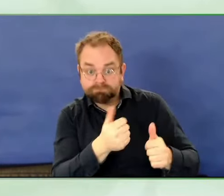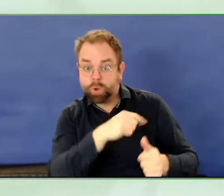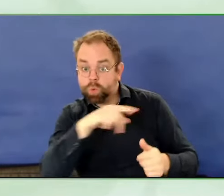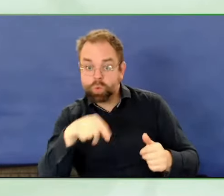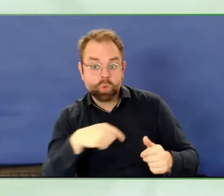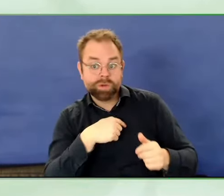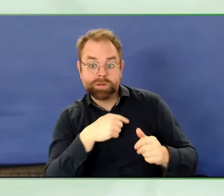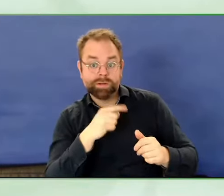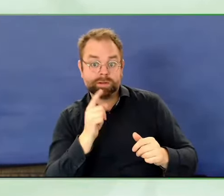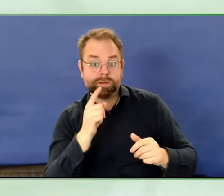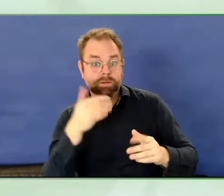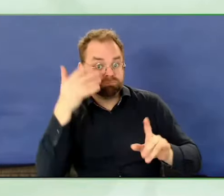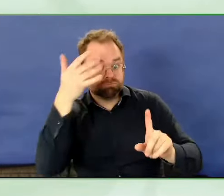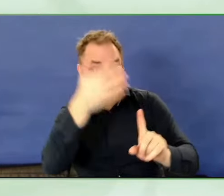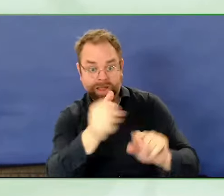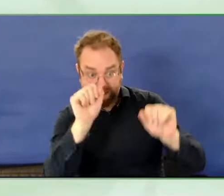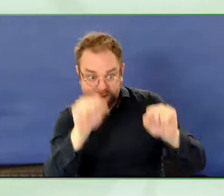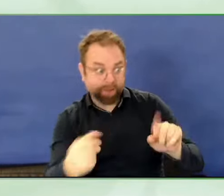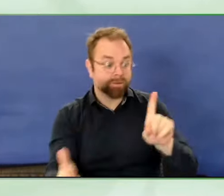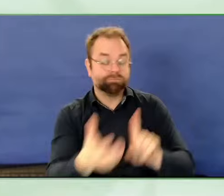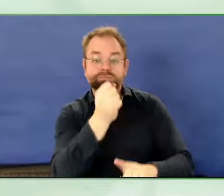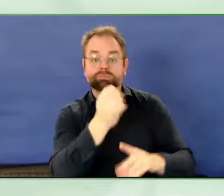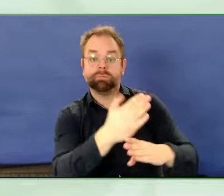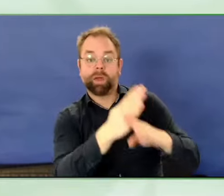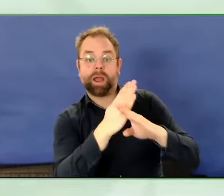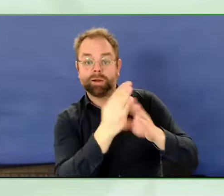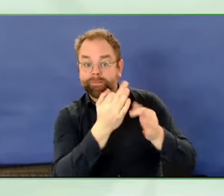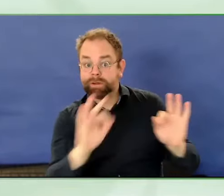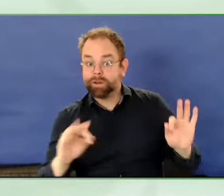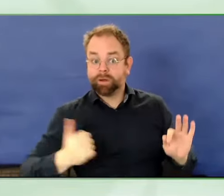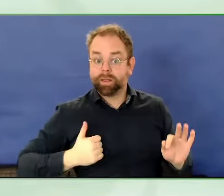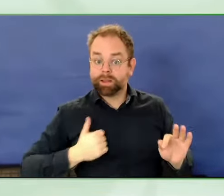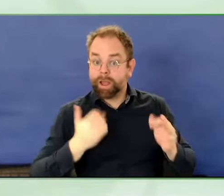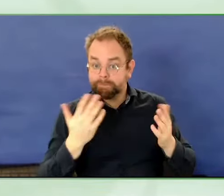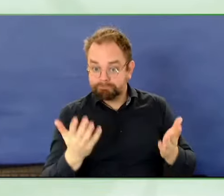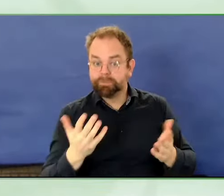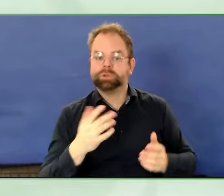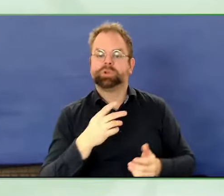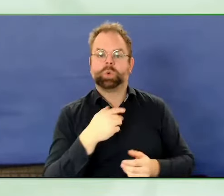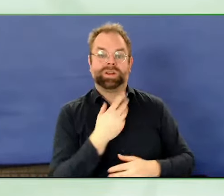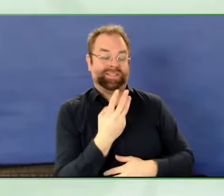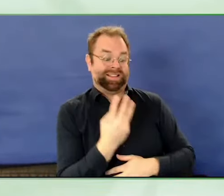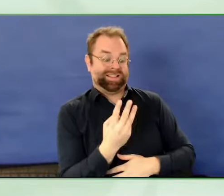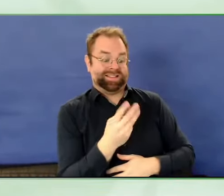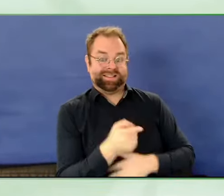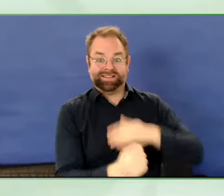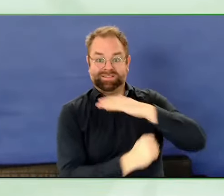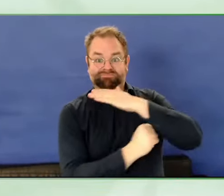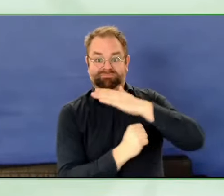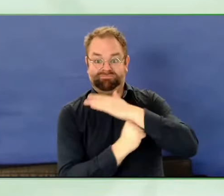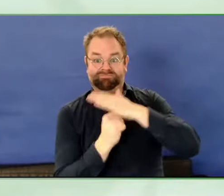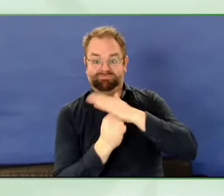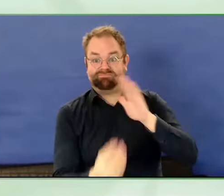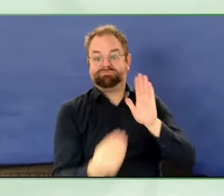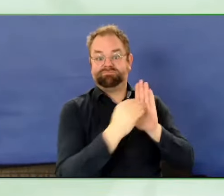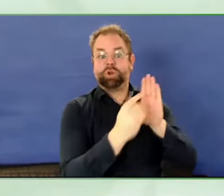I think the second element that is really unique about our organisation and what we are doing that is quite different, everybody has heard of standards and knows what a standard